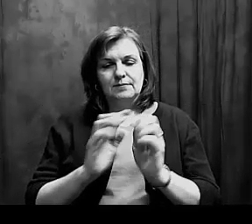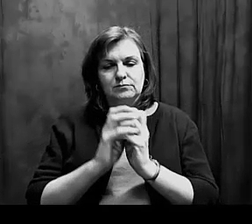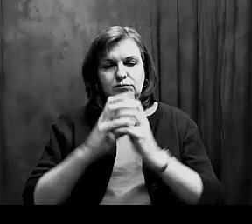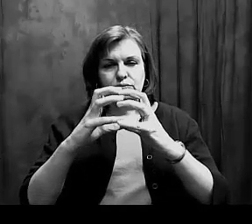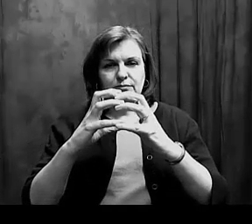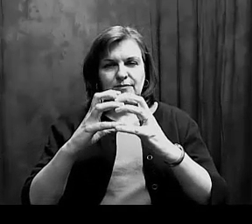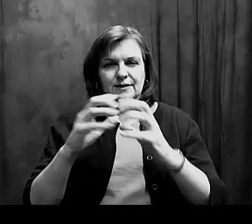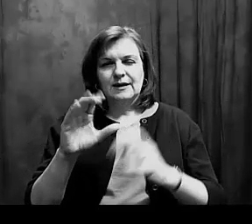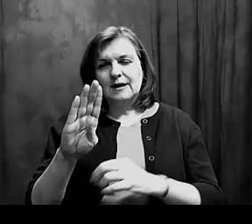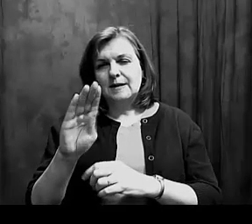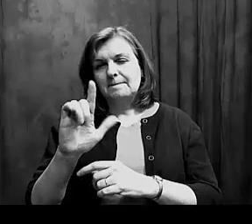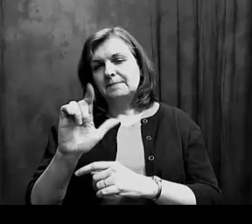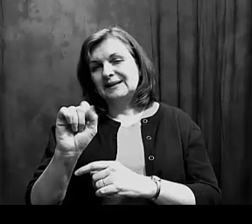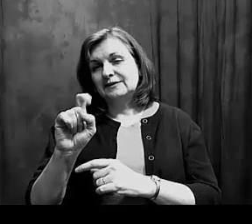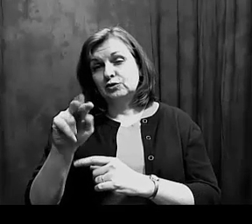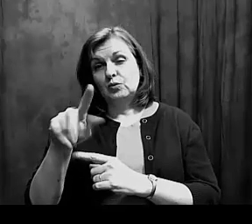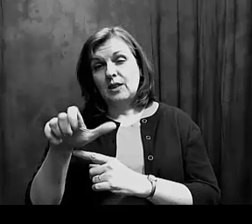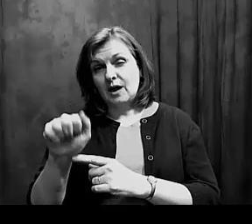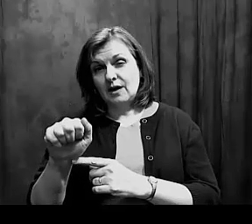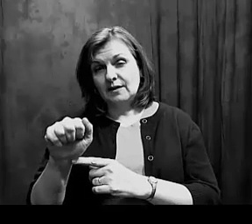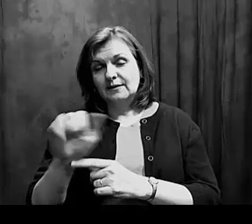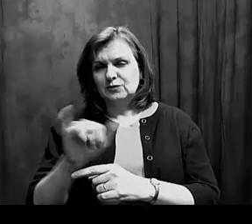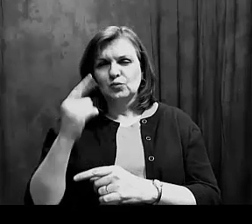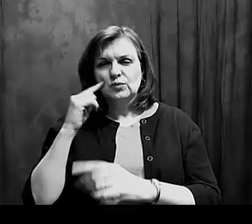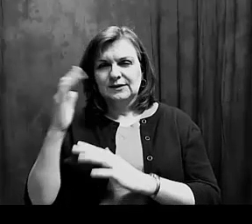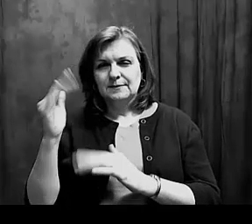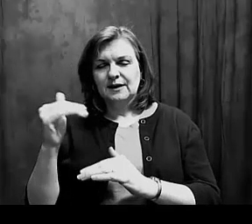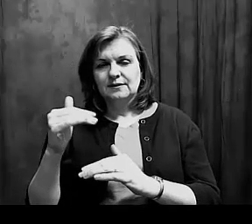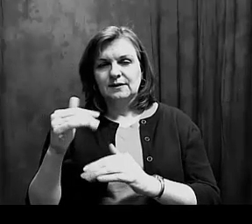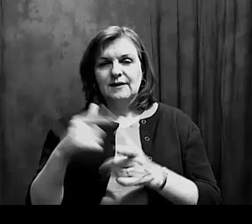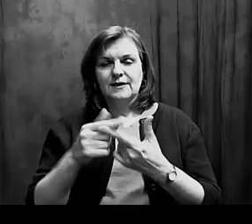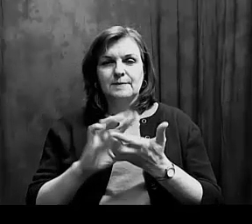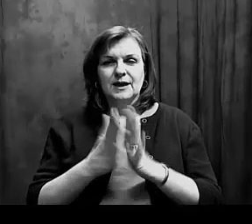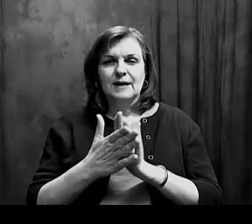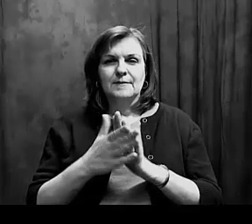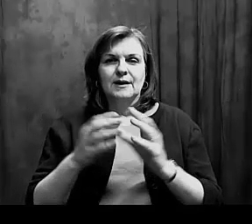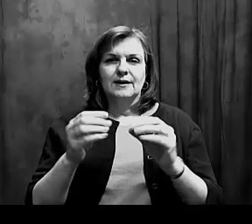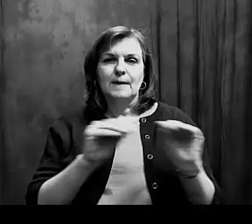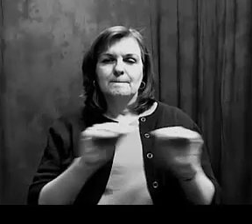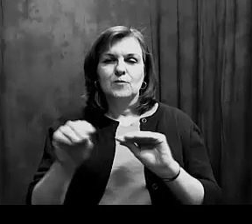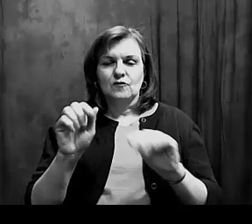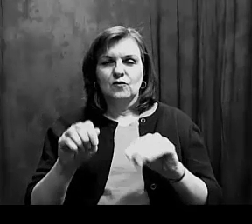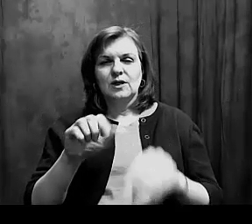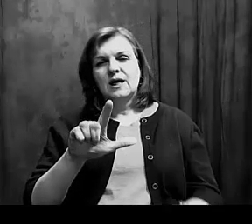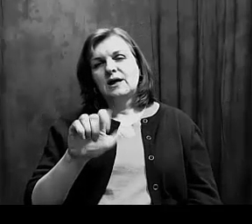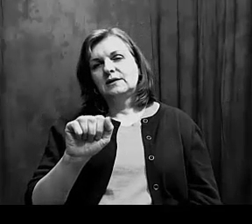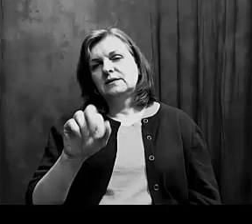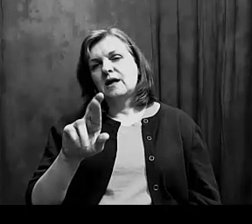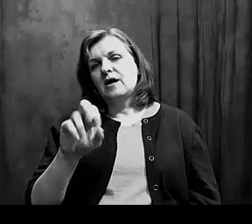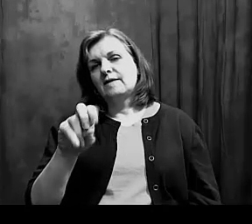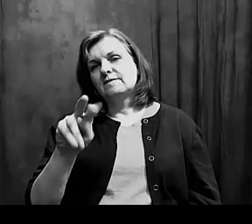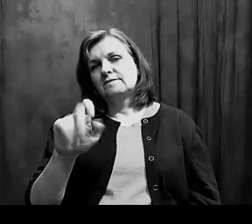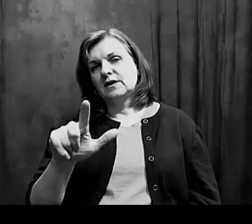they go into the blastula stage as we would expect and they actually go into this kind of mobile larval stage meaning